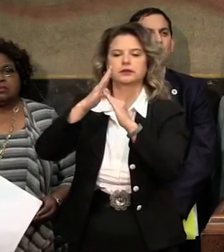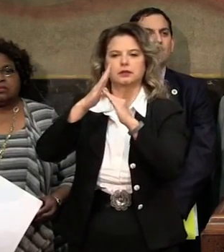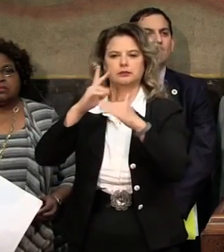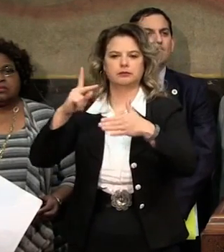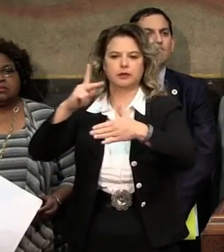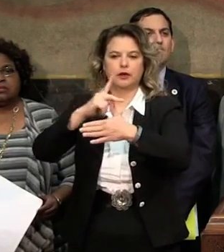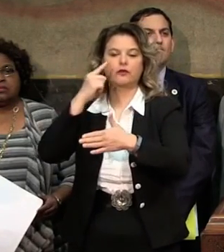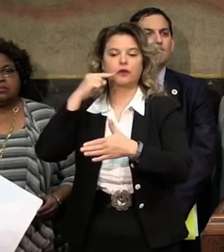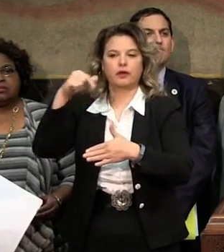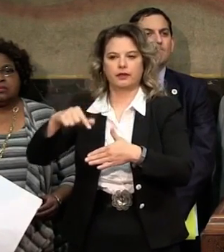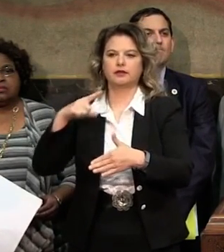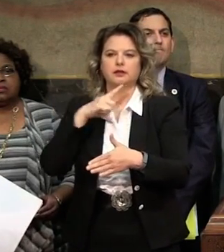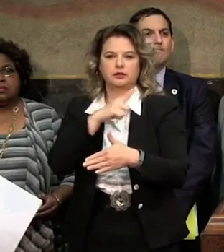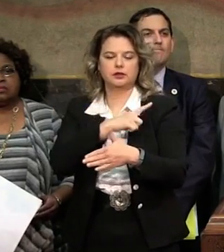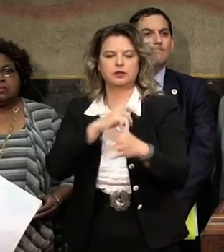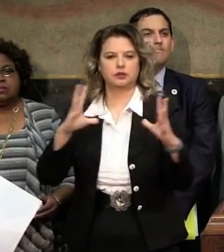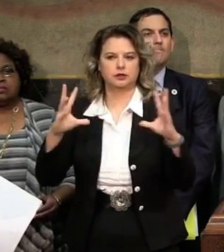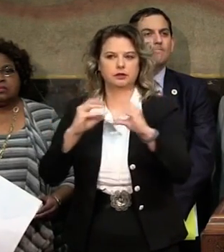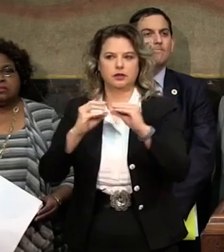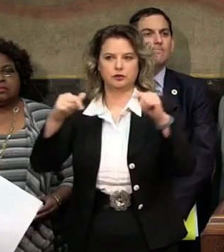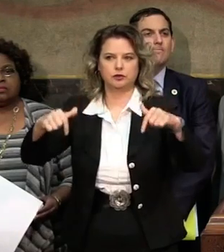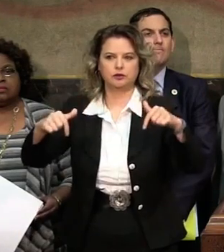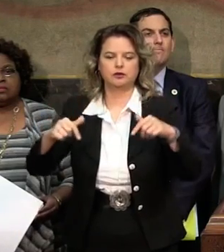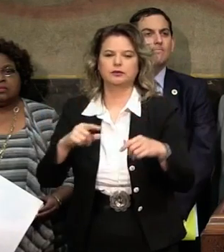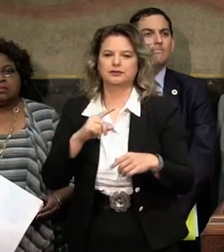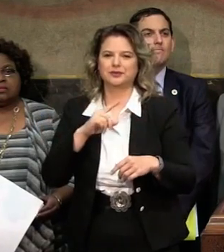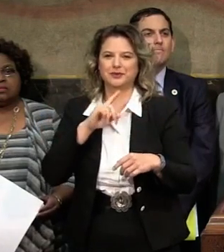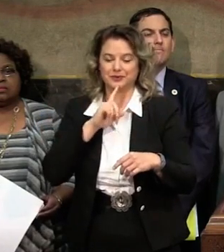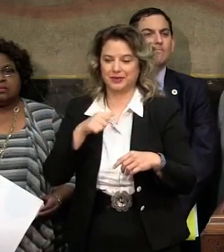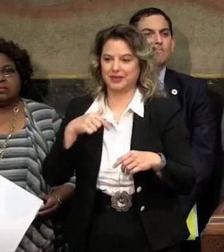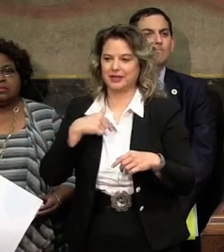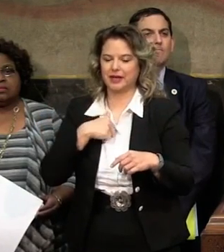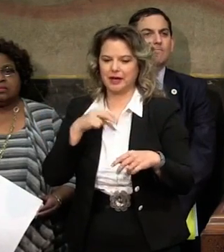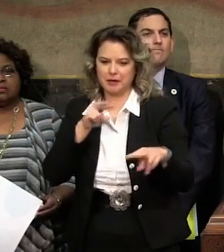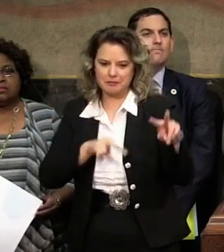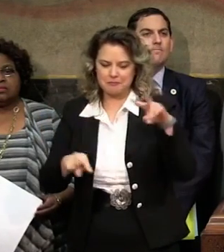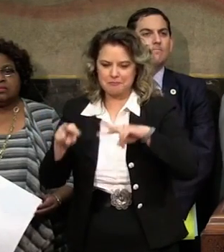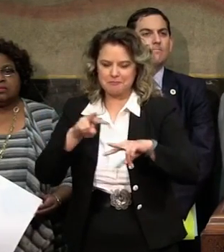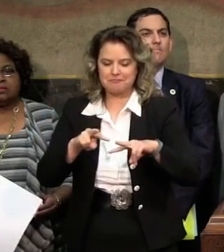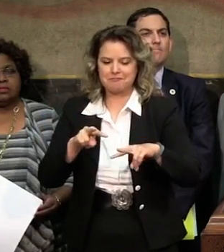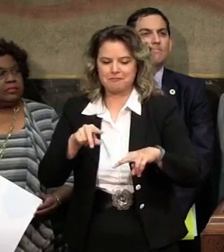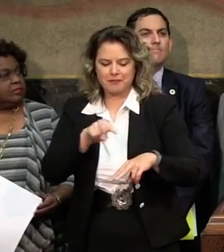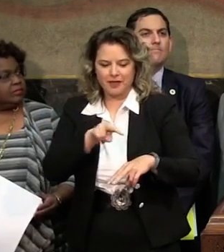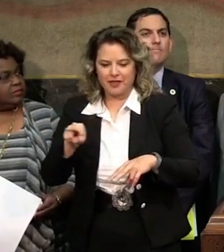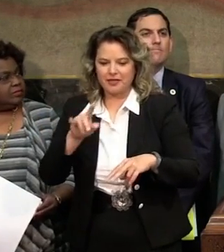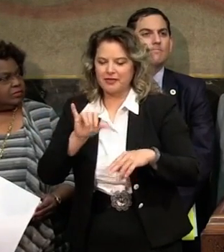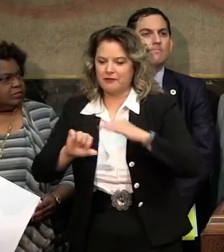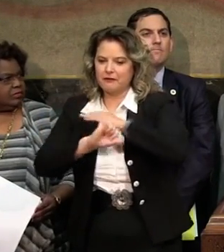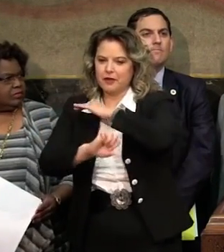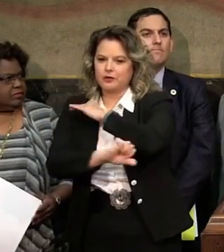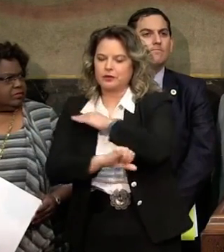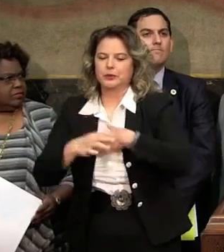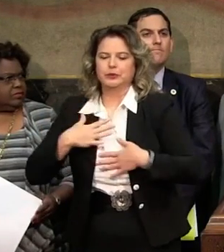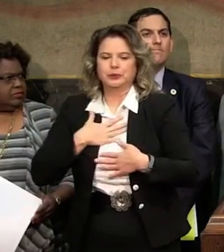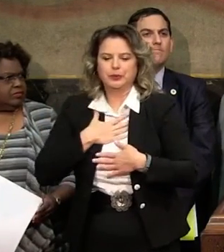session and I'm encouraged that we're starting on a foundation of strong bipartisan support